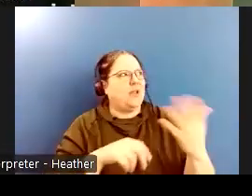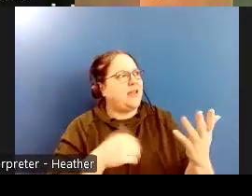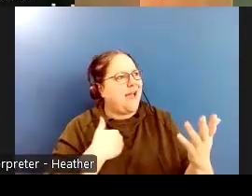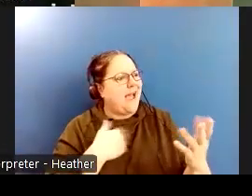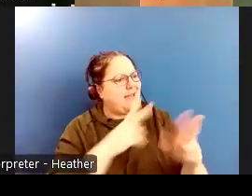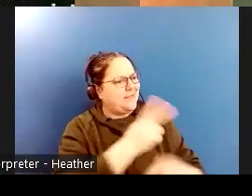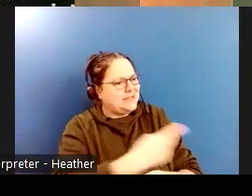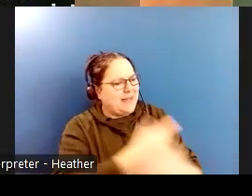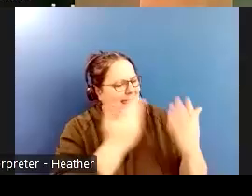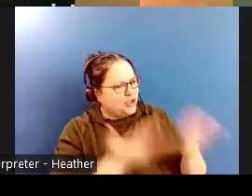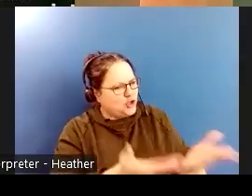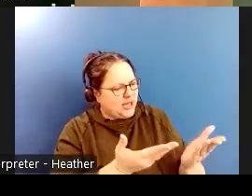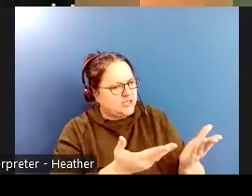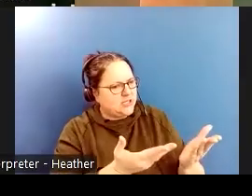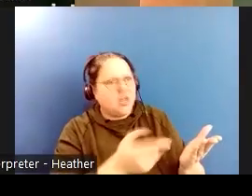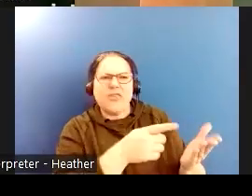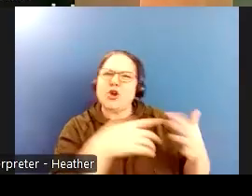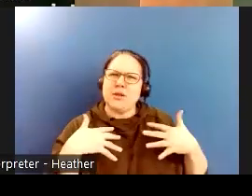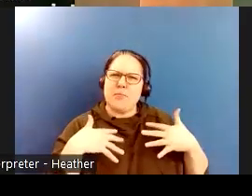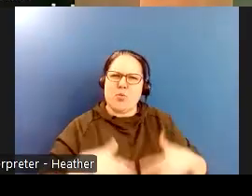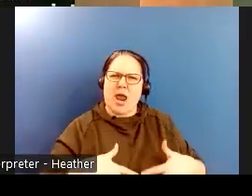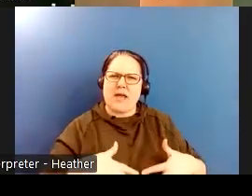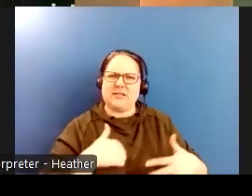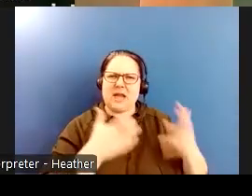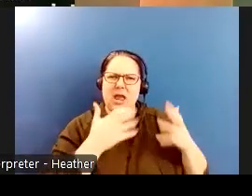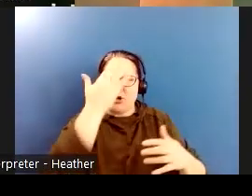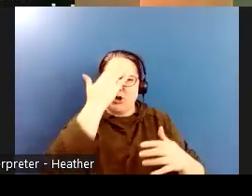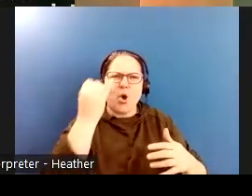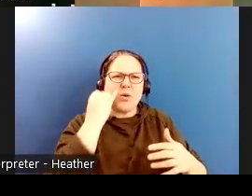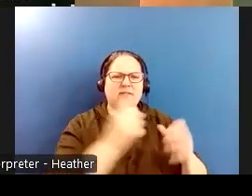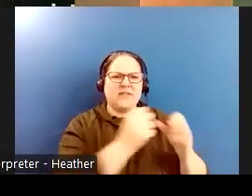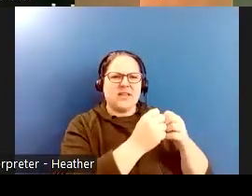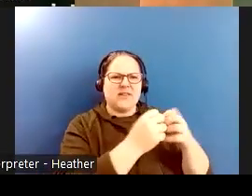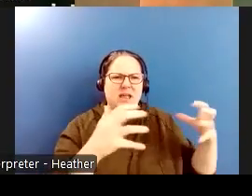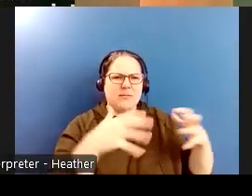front of me they're depressed I want to know if this is an inflammatory type of depression and